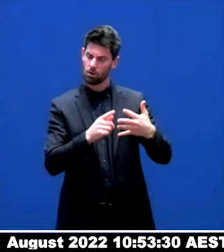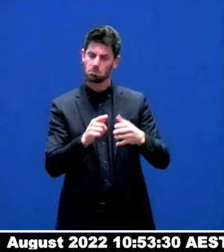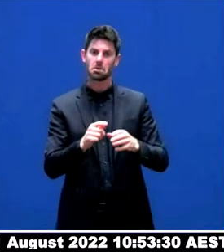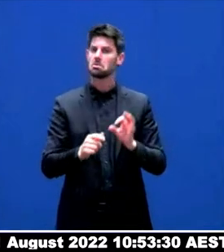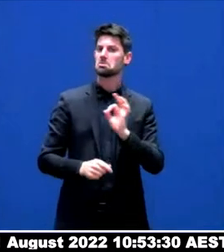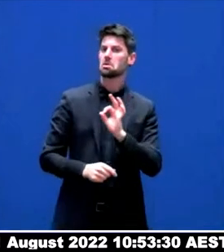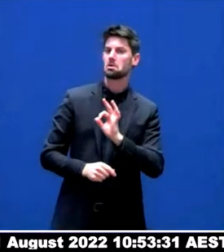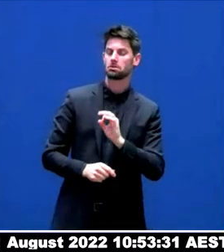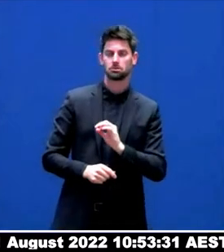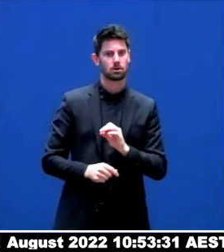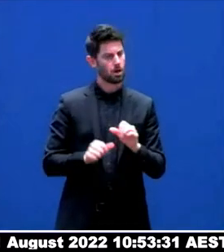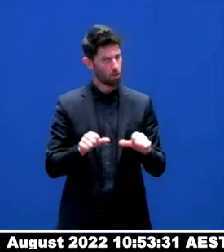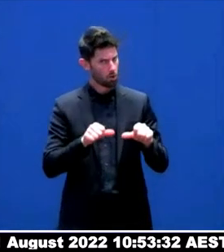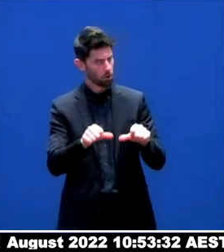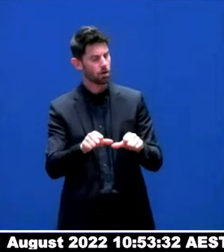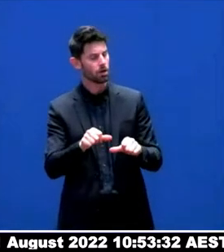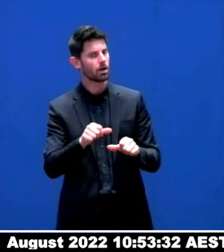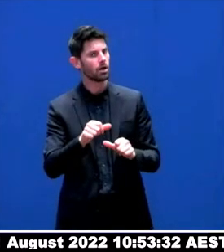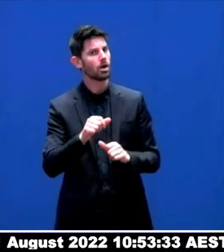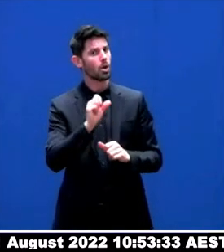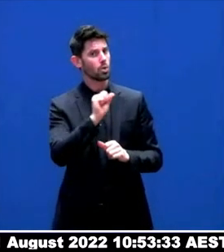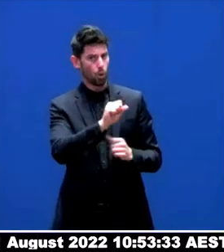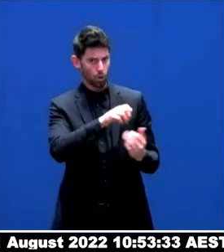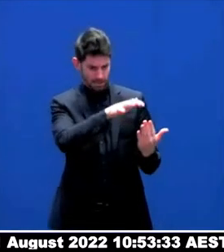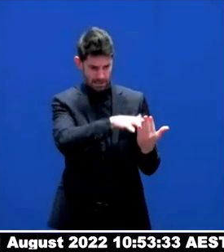And to the extent we look at the information you provided in the statement,